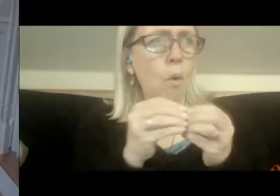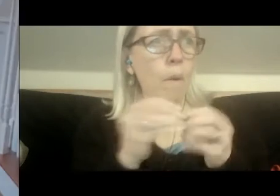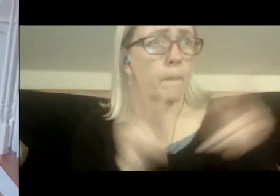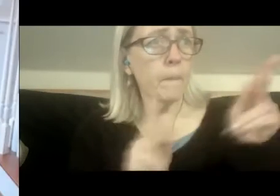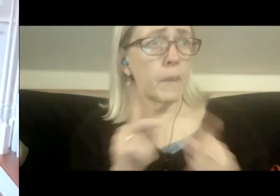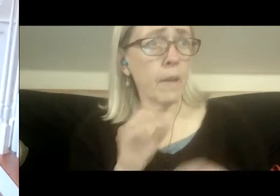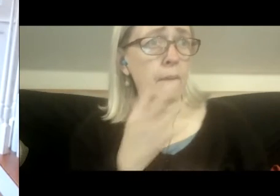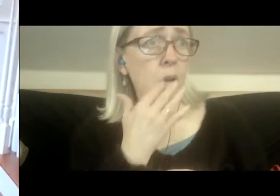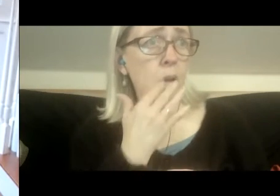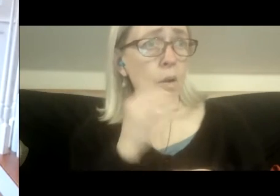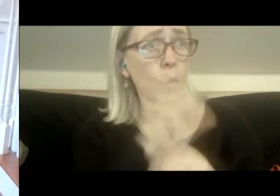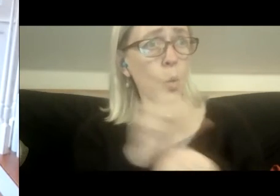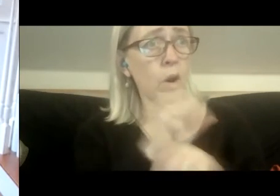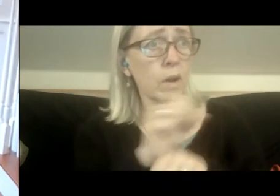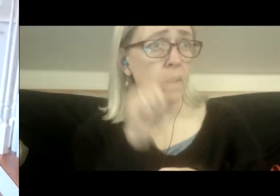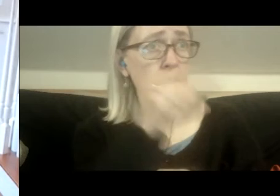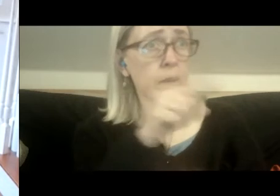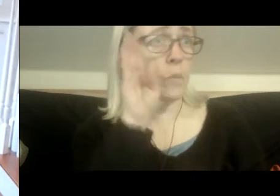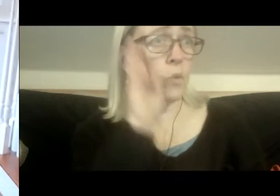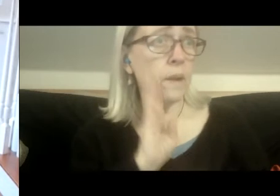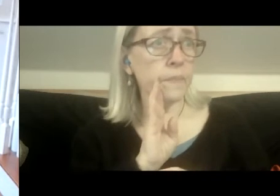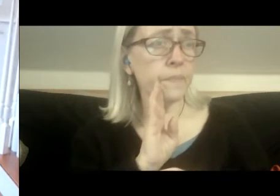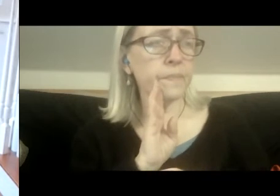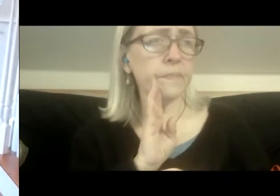Up next, we have three winners who are being recognized